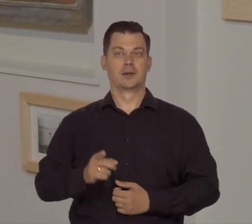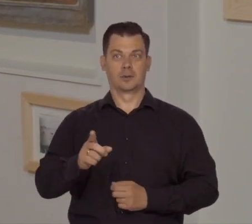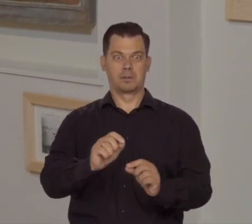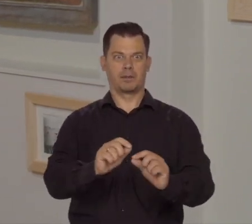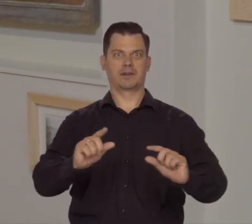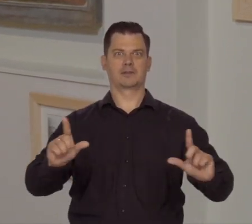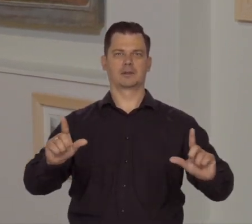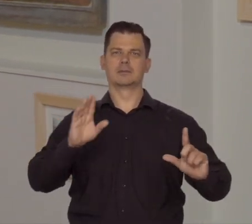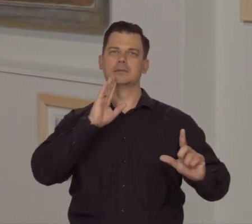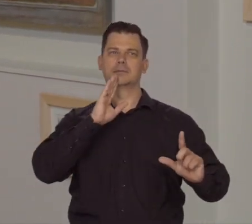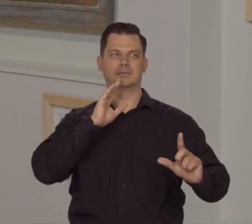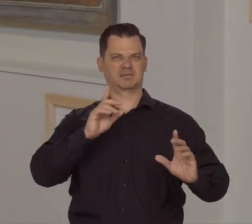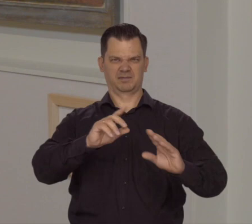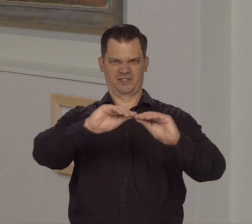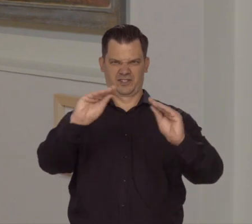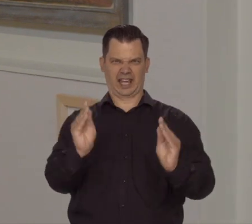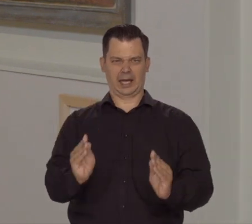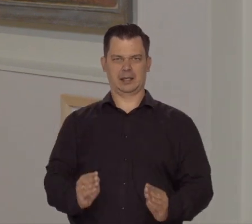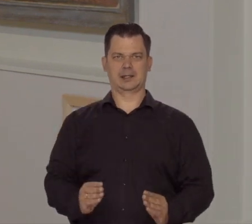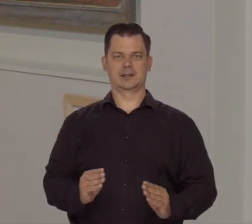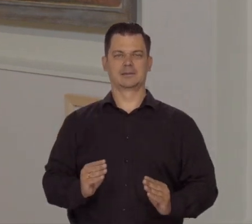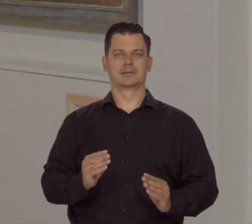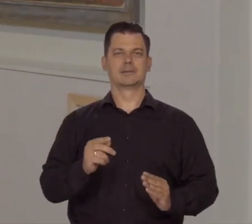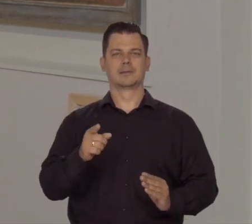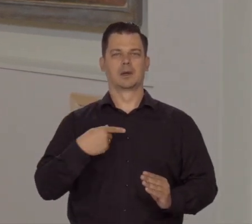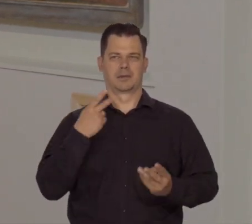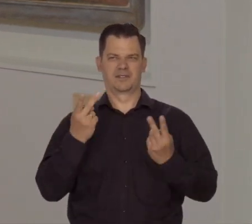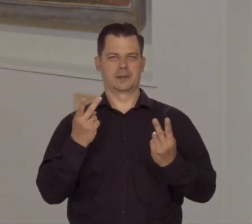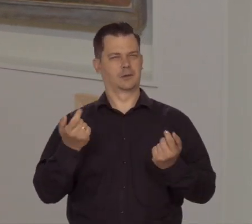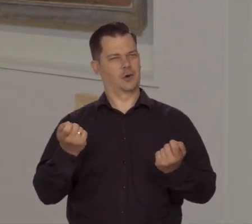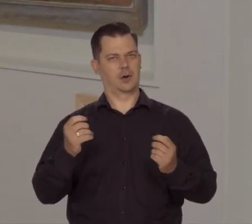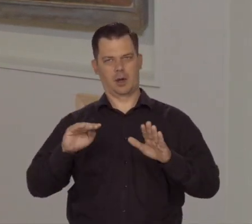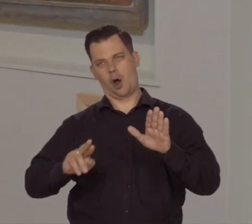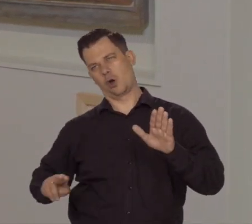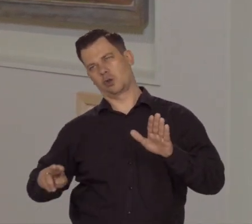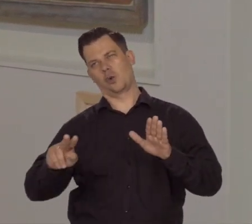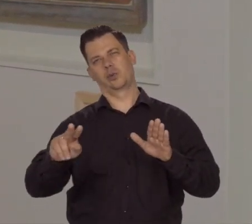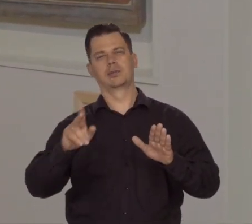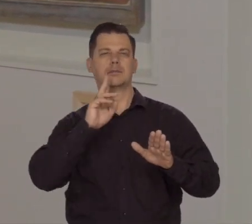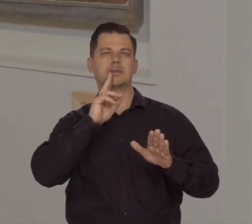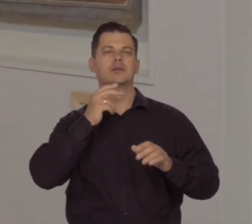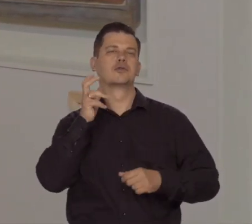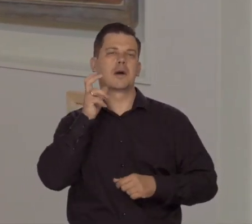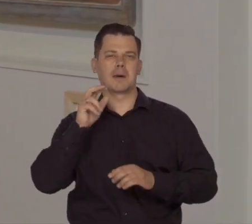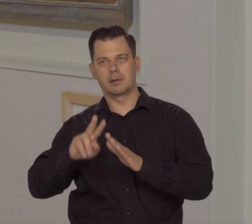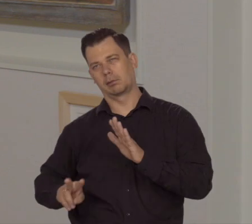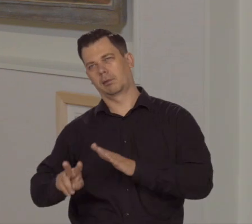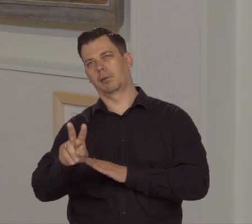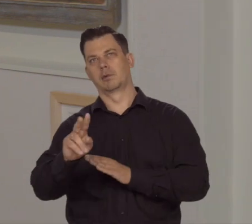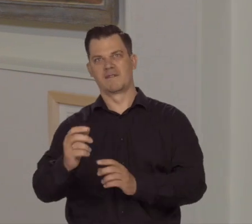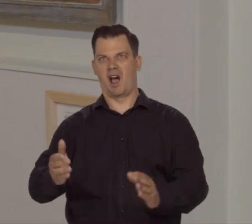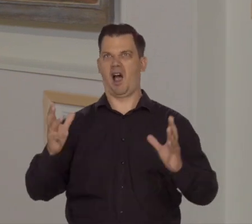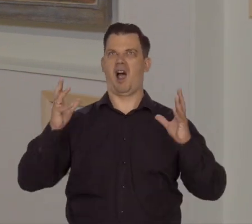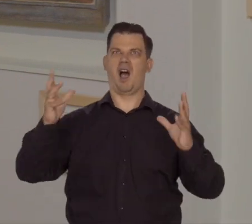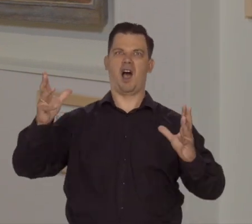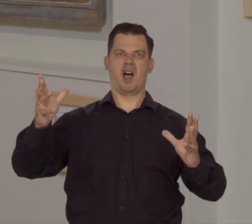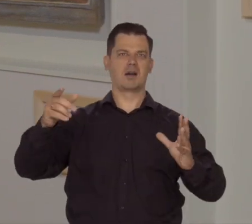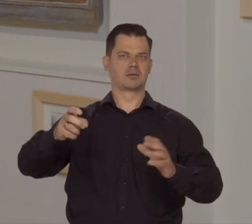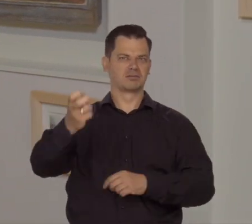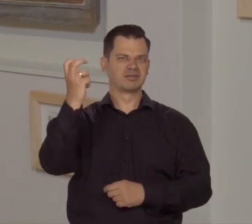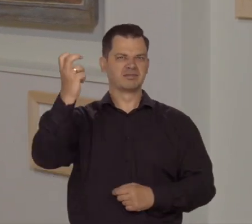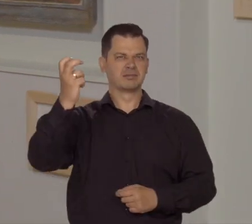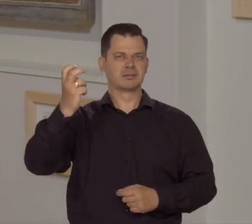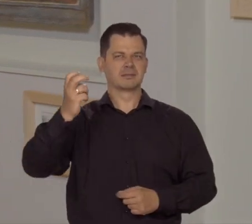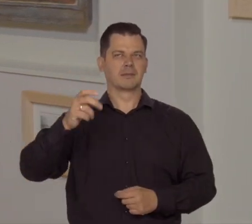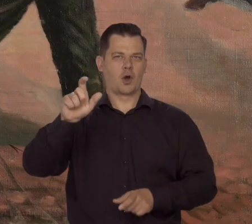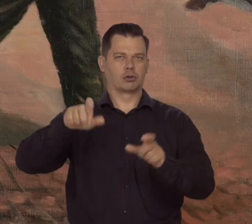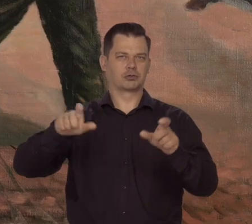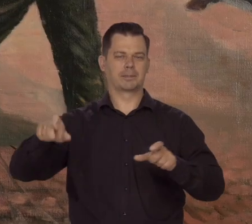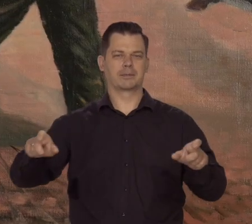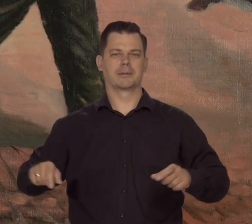enlarged almost to a monumental scale, slightly seen from below, from a frog's perspective, which monumentalizes these individuals.